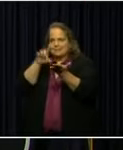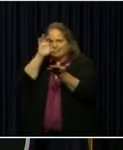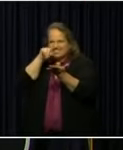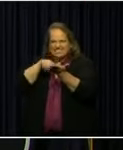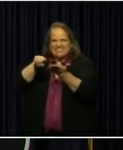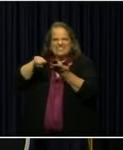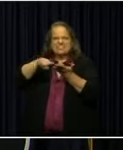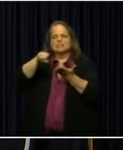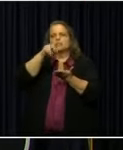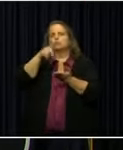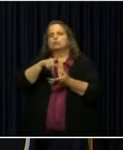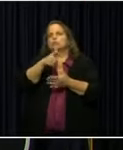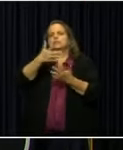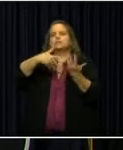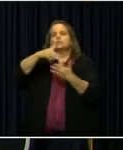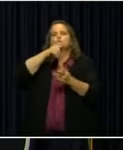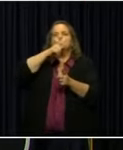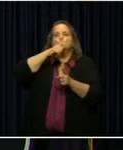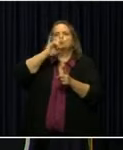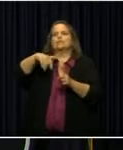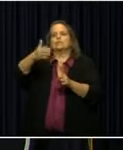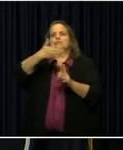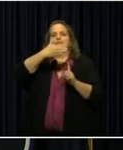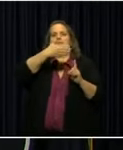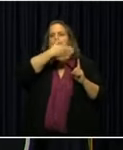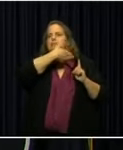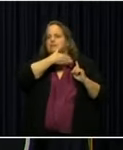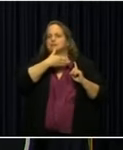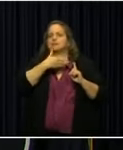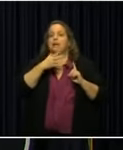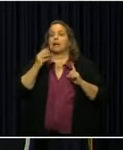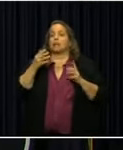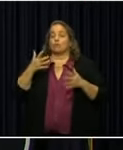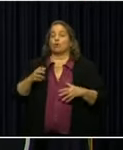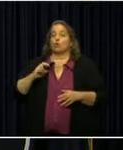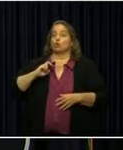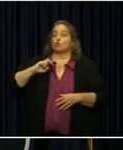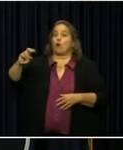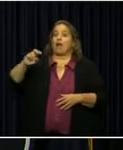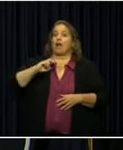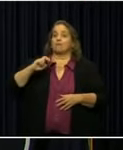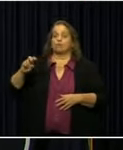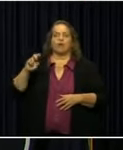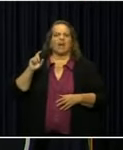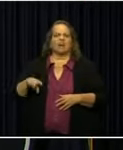A LOT OF THIS, AND IT'S IMPORTANT FOR FOLKS TO KNOW OUT THERE THAT TO US THIS ISN'T